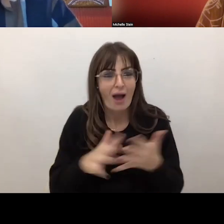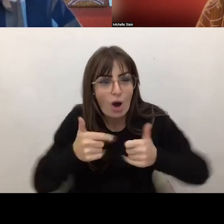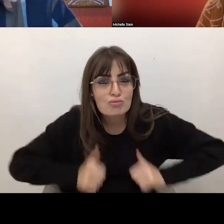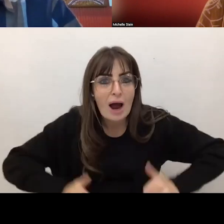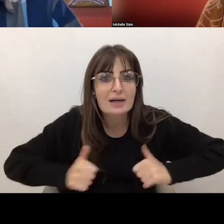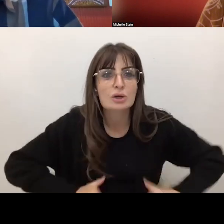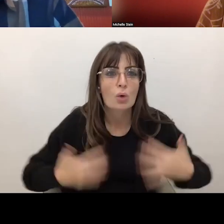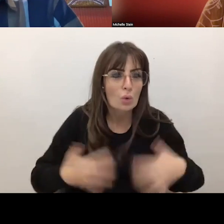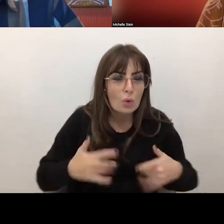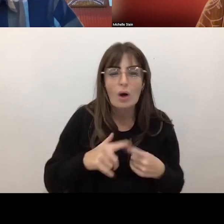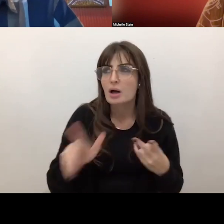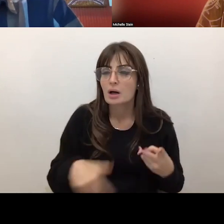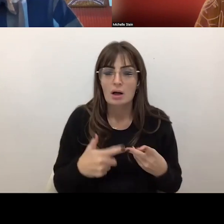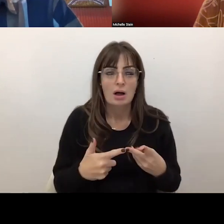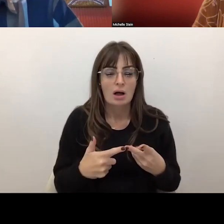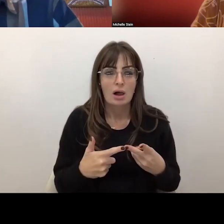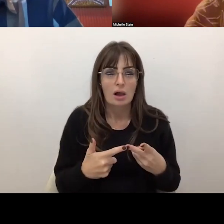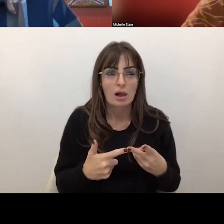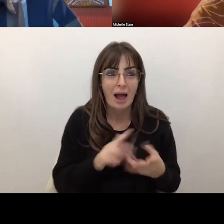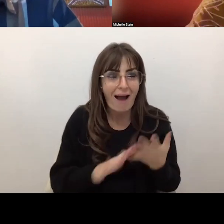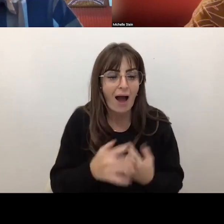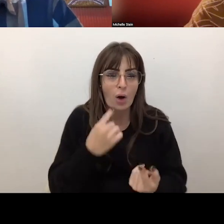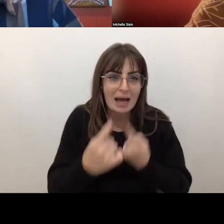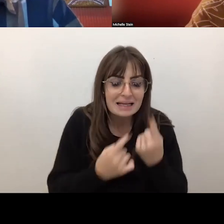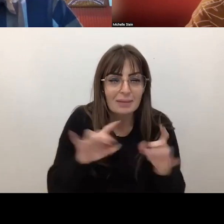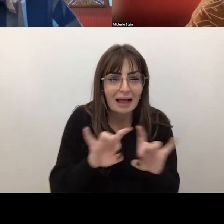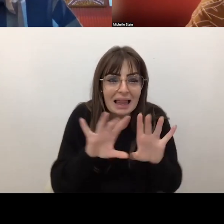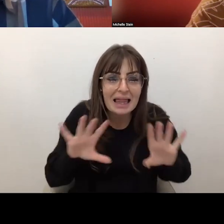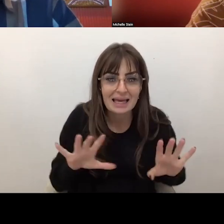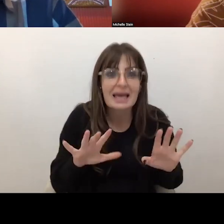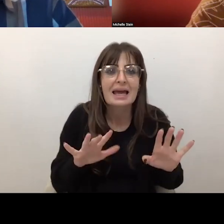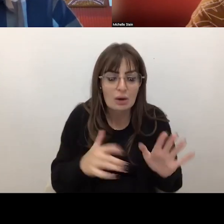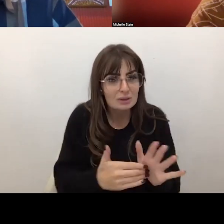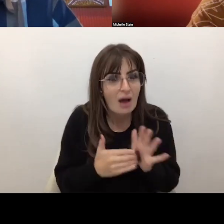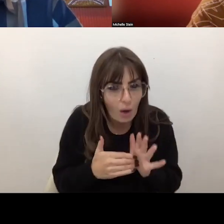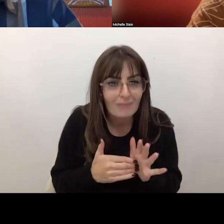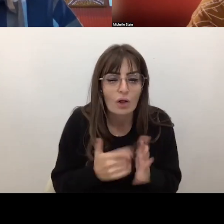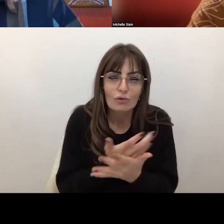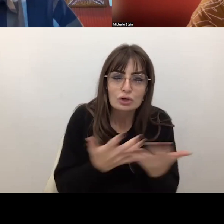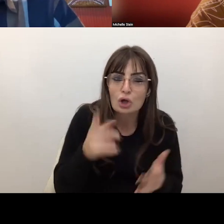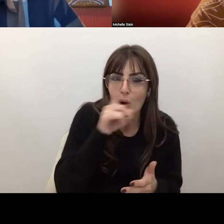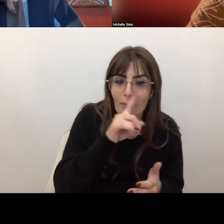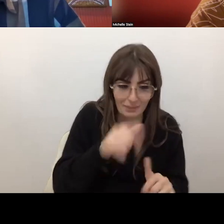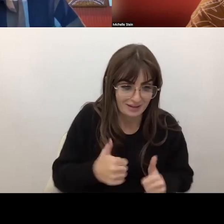and how it explain things in a really helpful way for us as a fundraisers or for people who